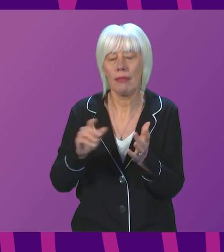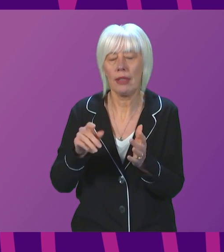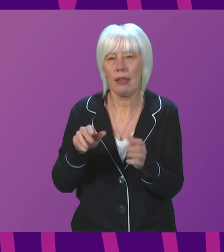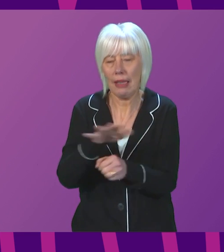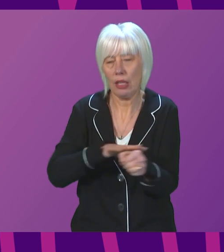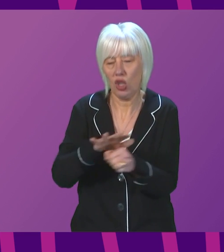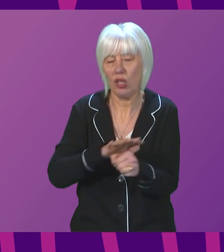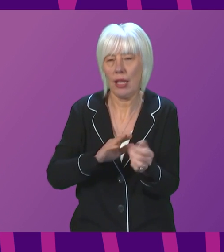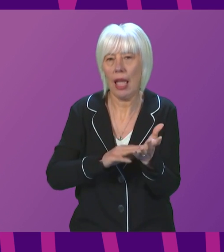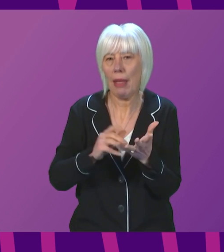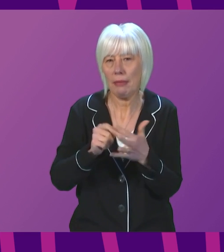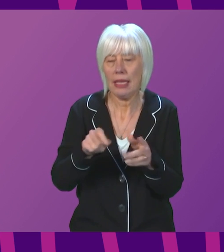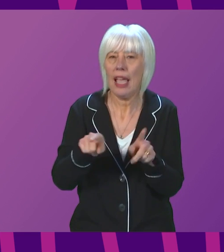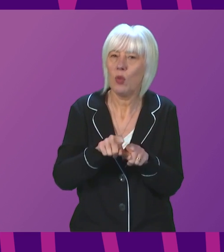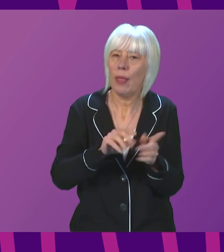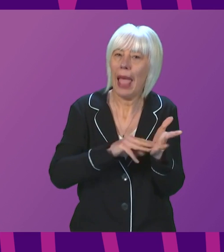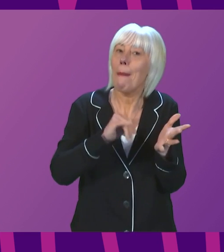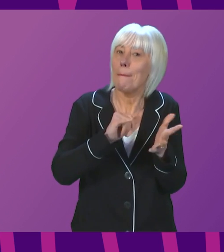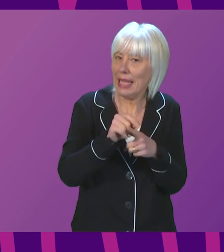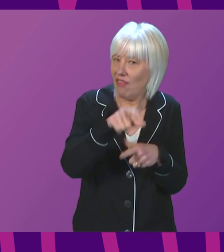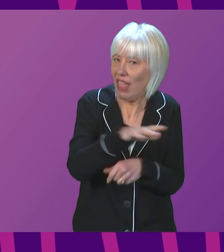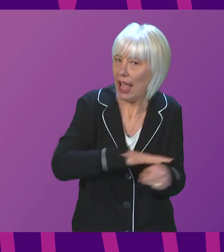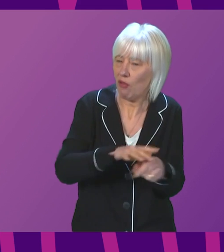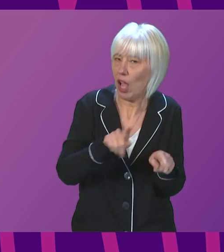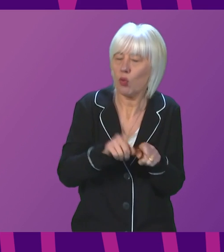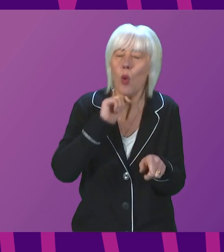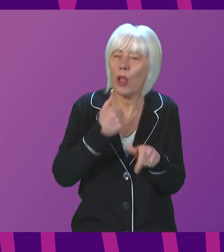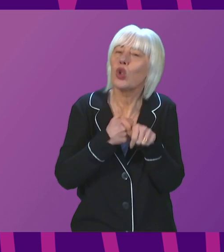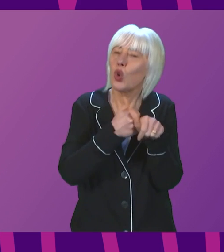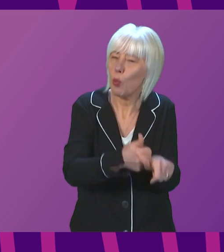MP, have been and will continue to be involved in supporting their constituents.